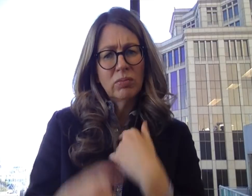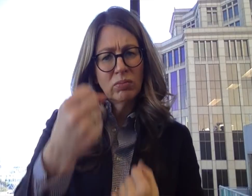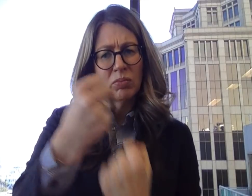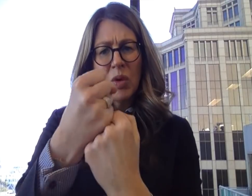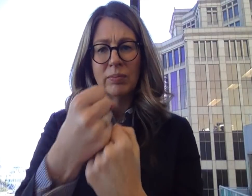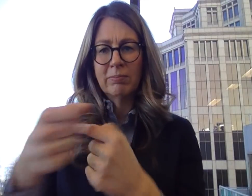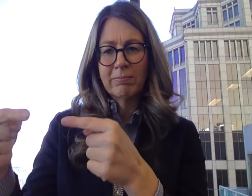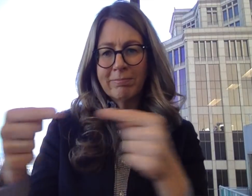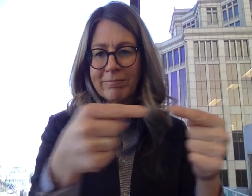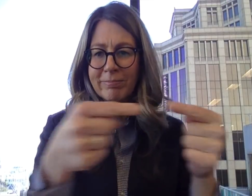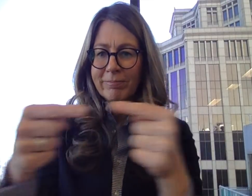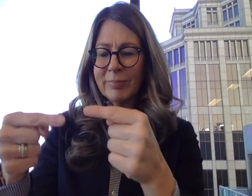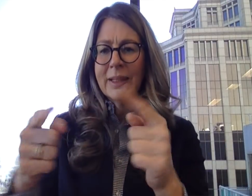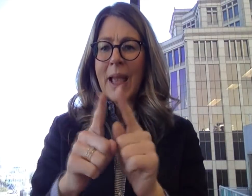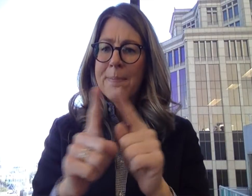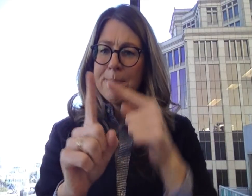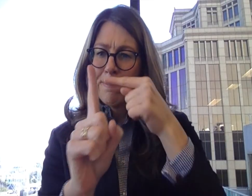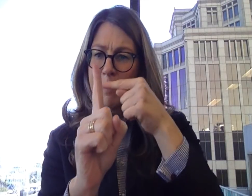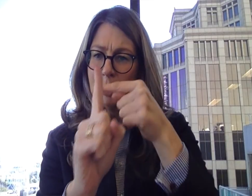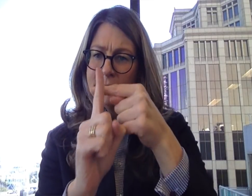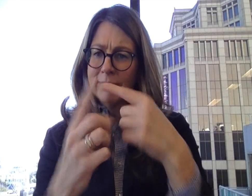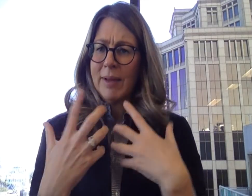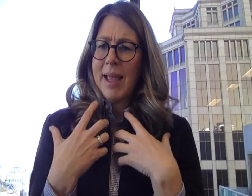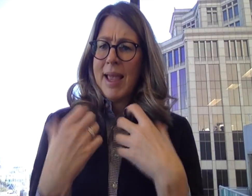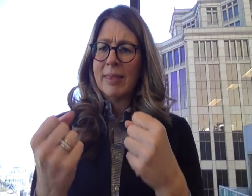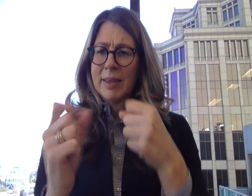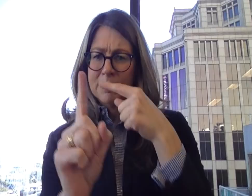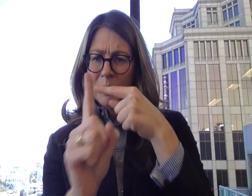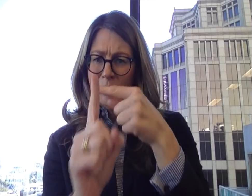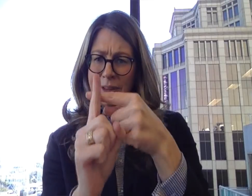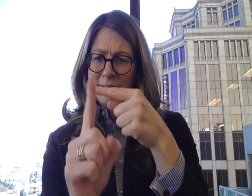but I want to see debate where the views of all members are respected.